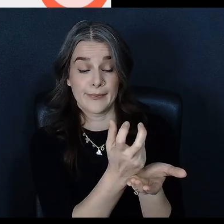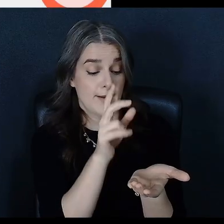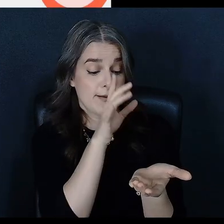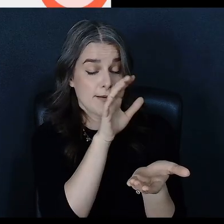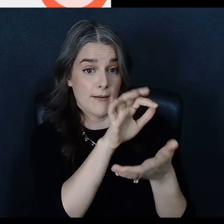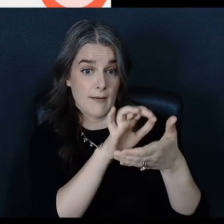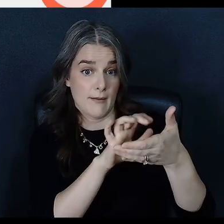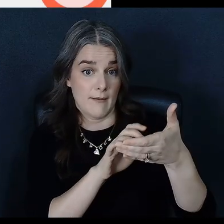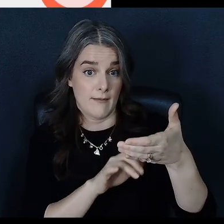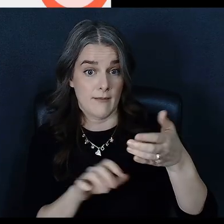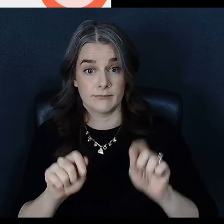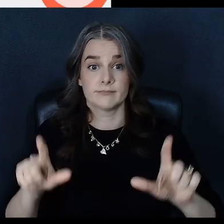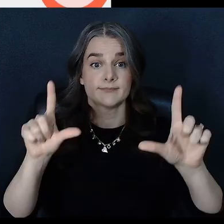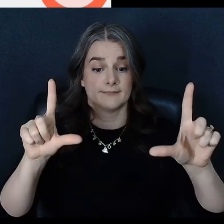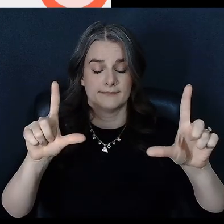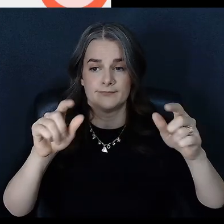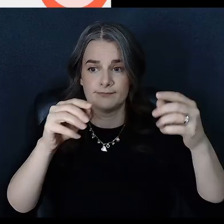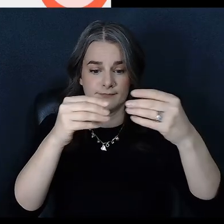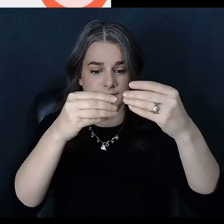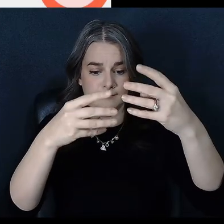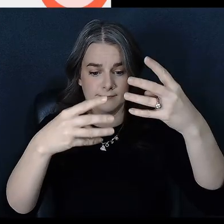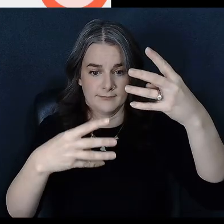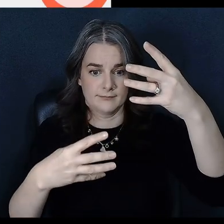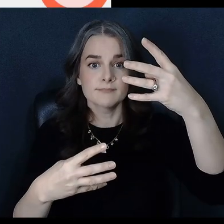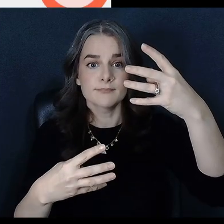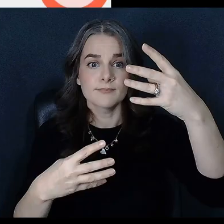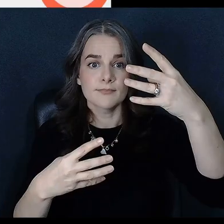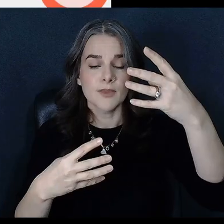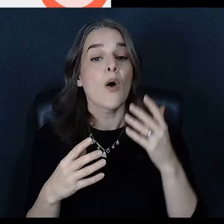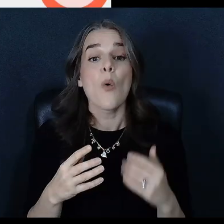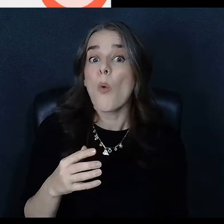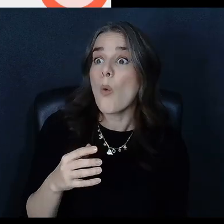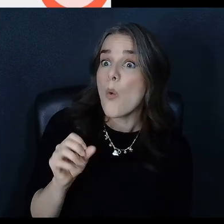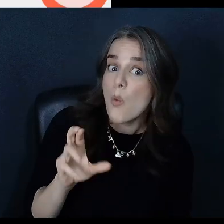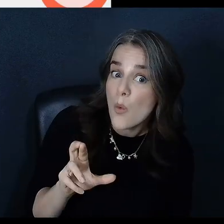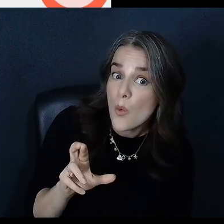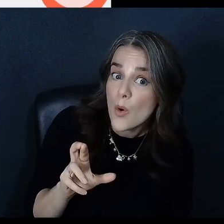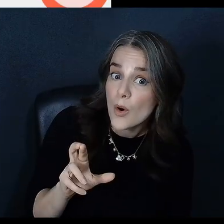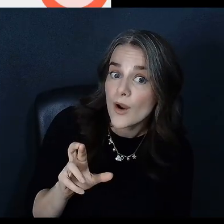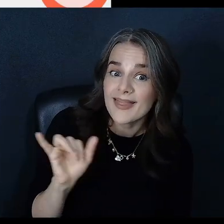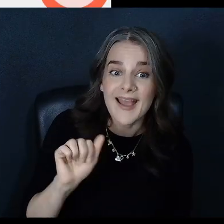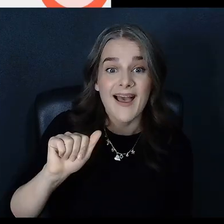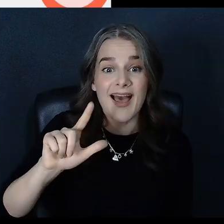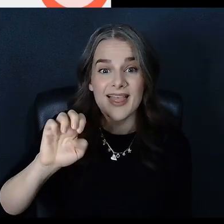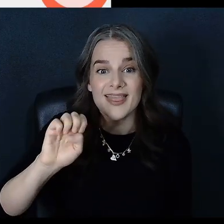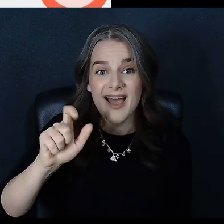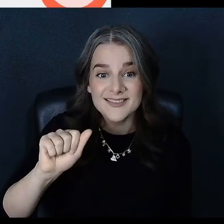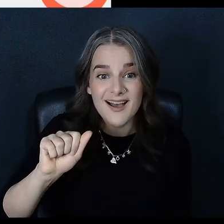me to speak to it, like an Alexa or something like that? Or even my phone, am I talking to it?